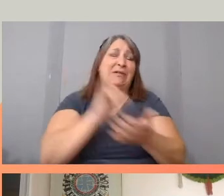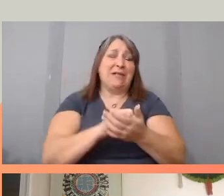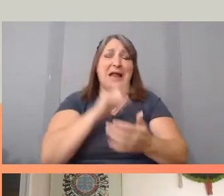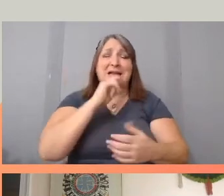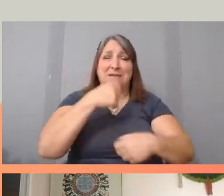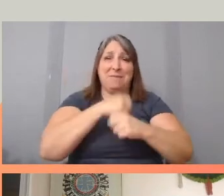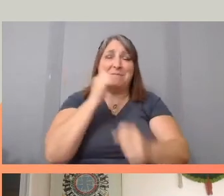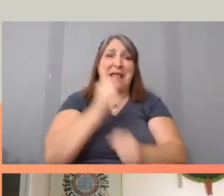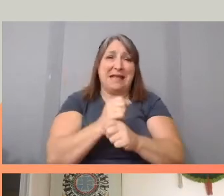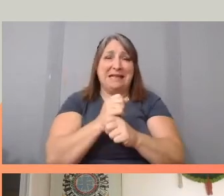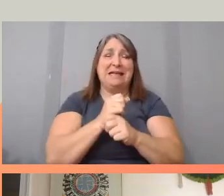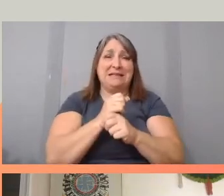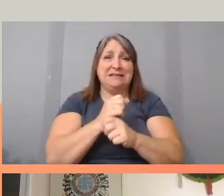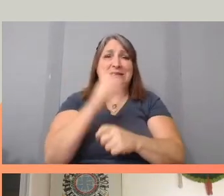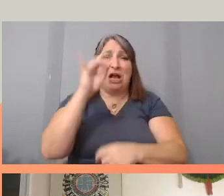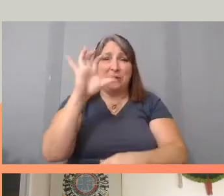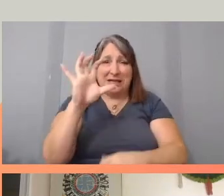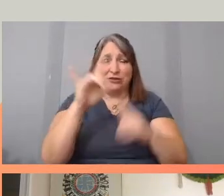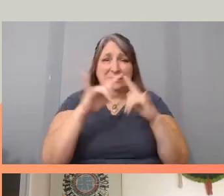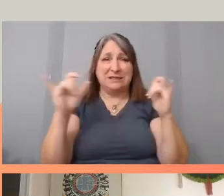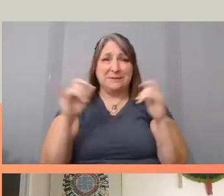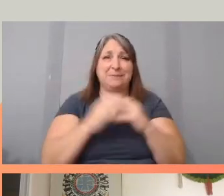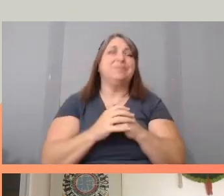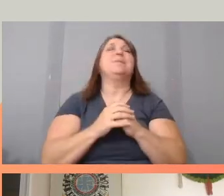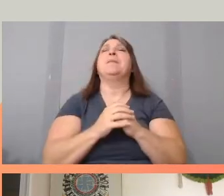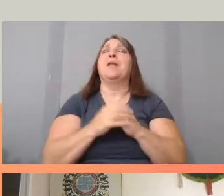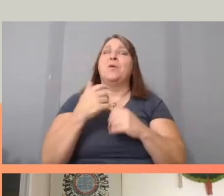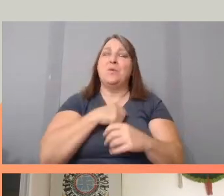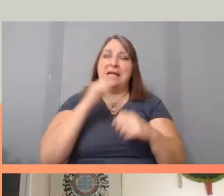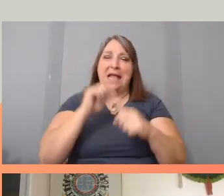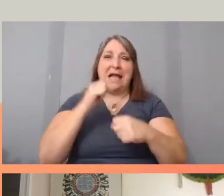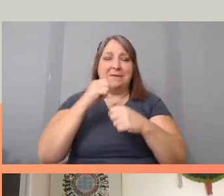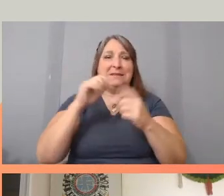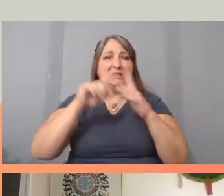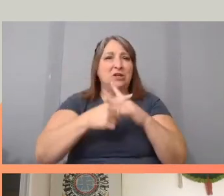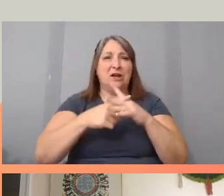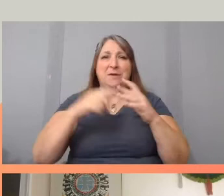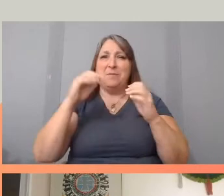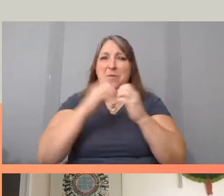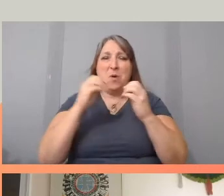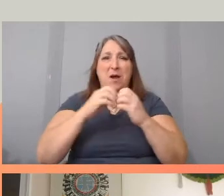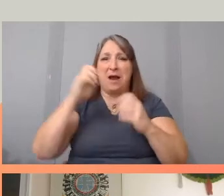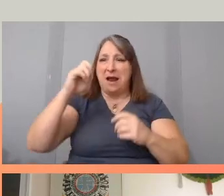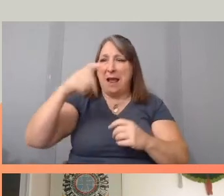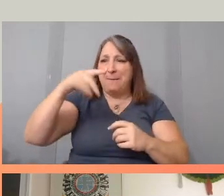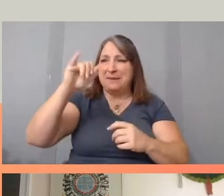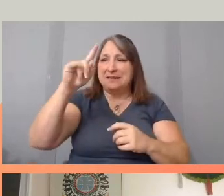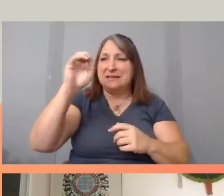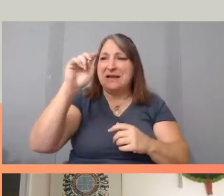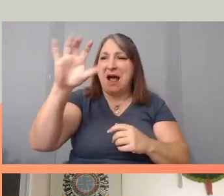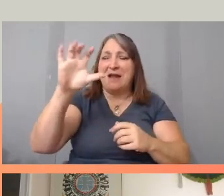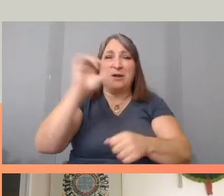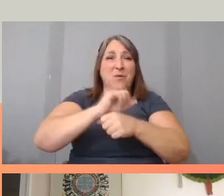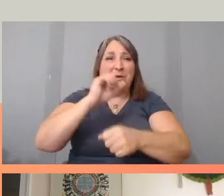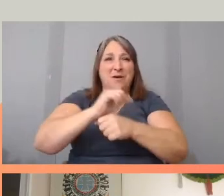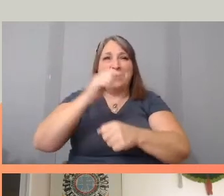It's like, we can be funding so much more episodic work to start you know, and that creates more opportunities, 'cause you can have a broader production team